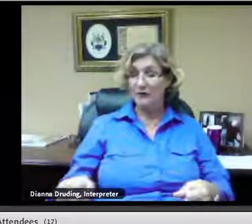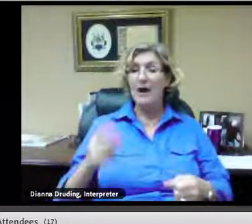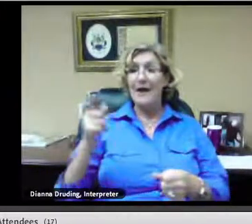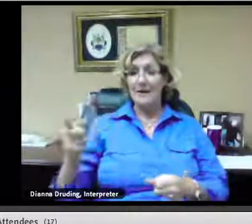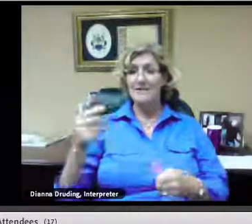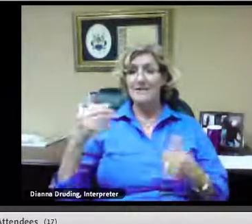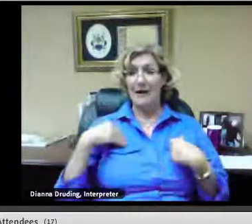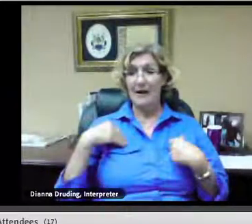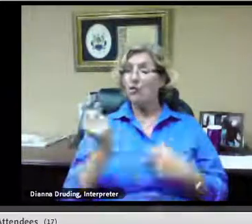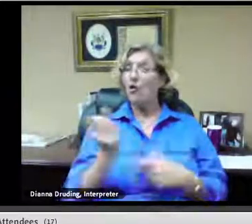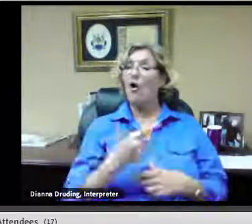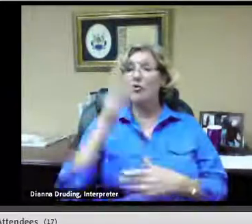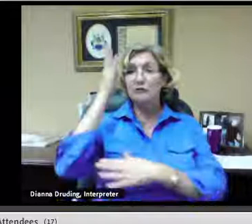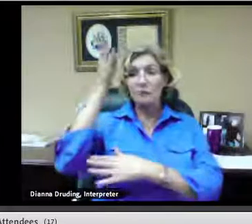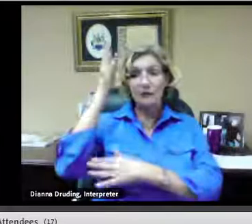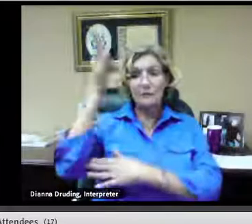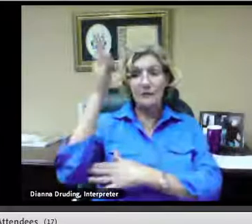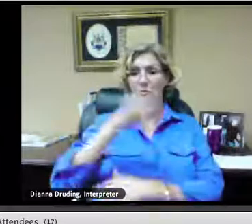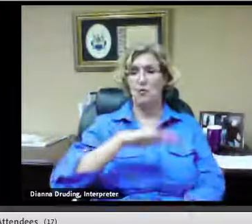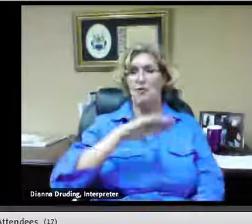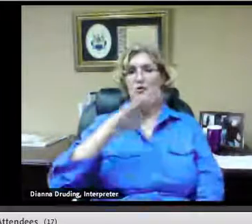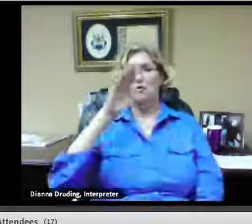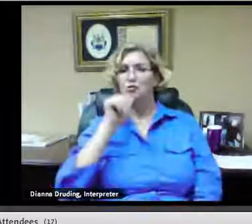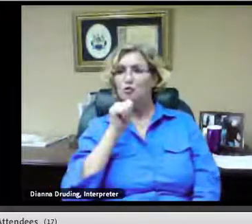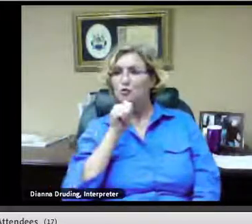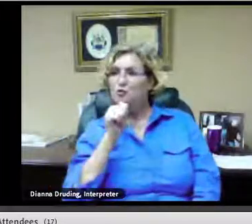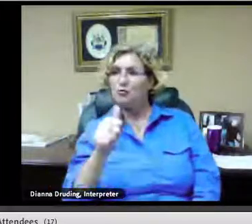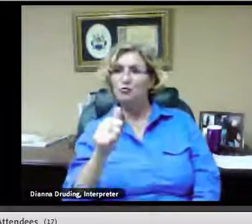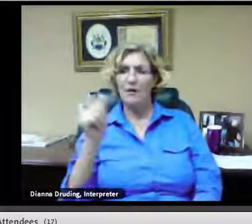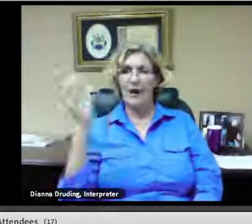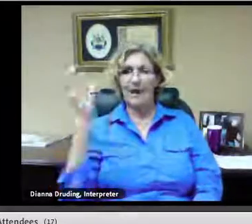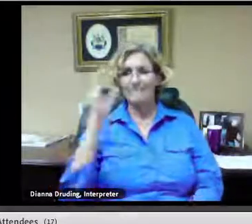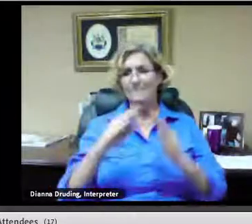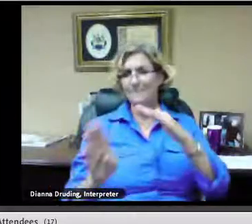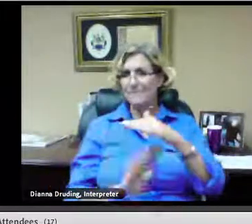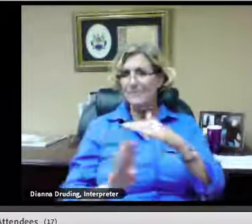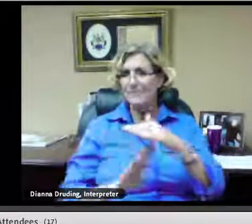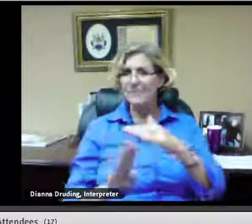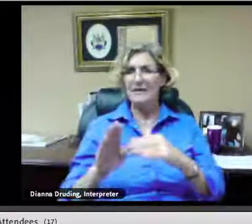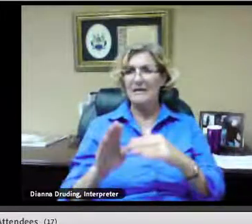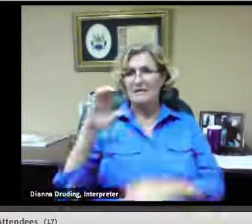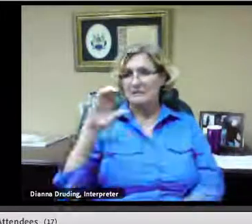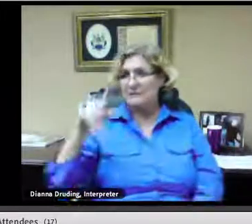because he's got an incredible sense of humor, and he makes fun of himself and his disability.